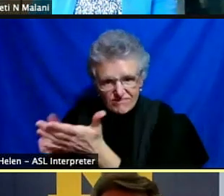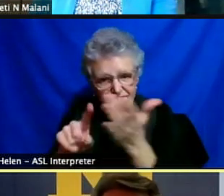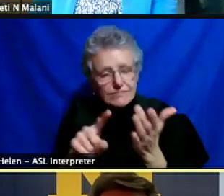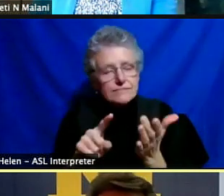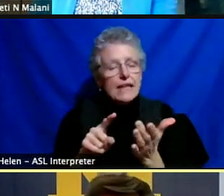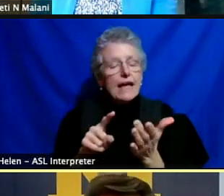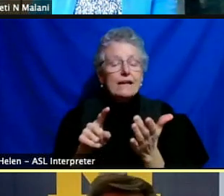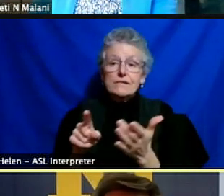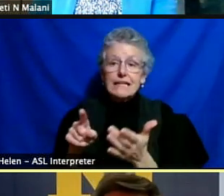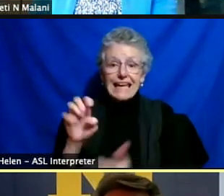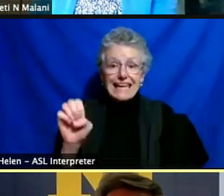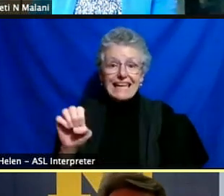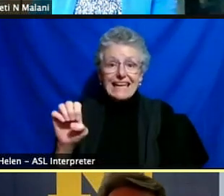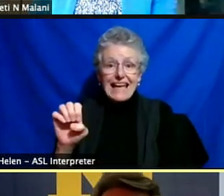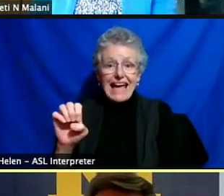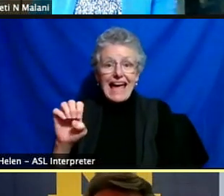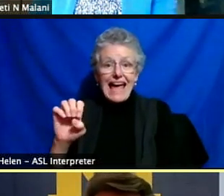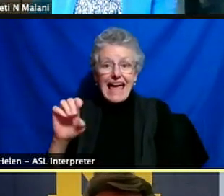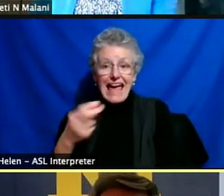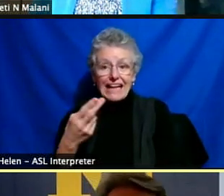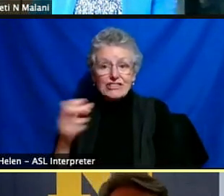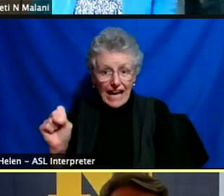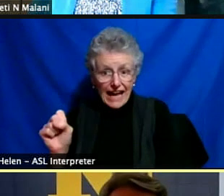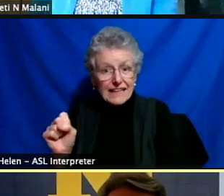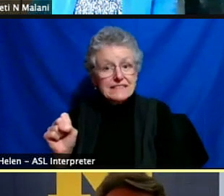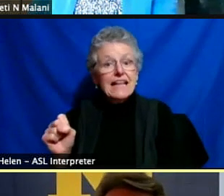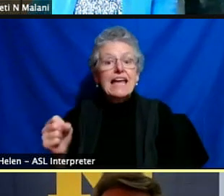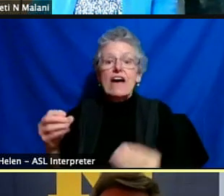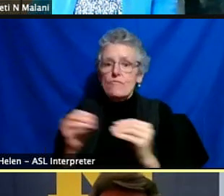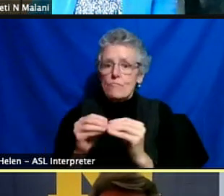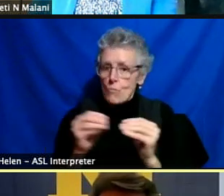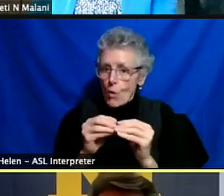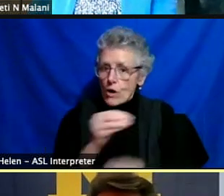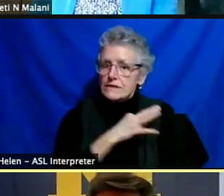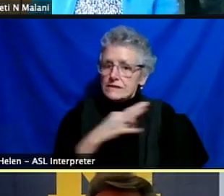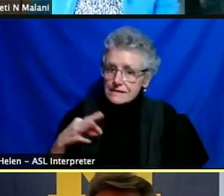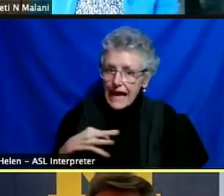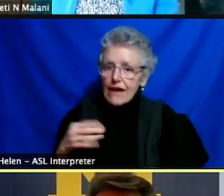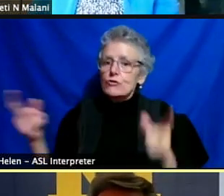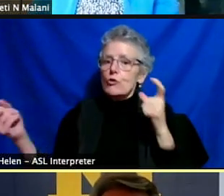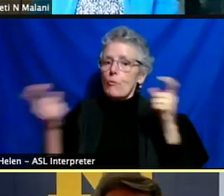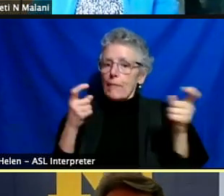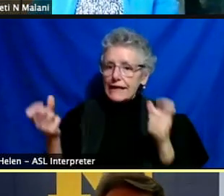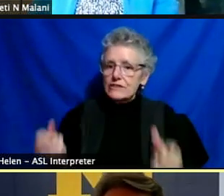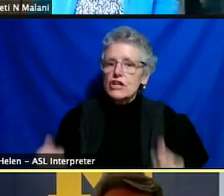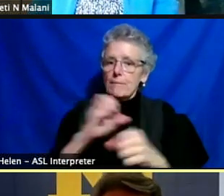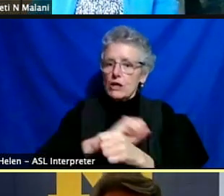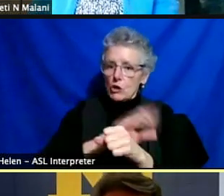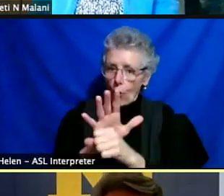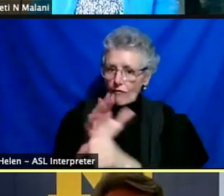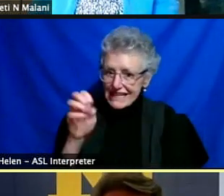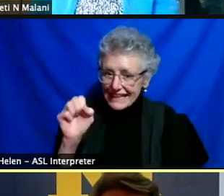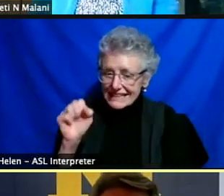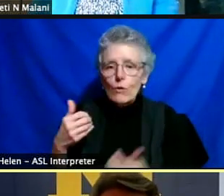considerably to manage that load, we've built our own sort of contact tracing core